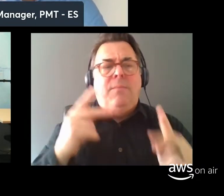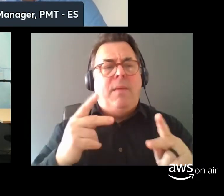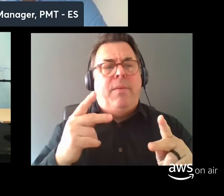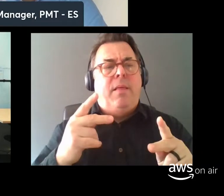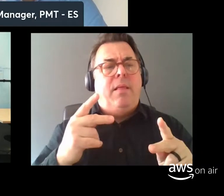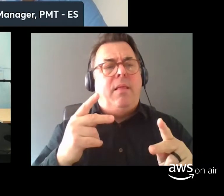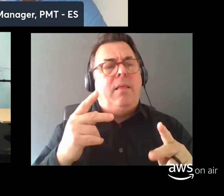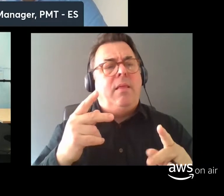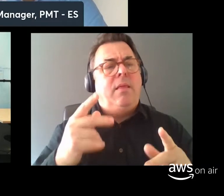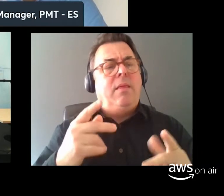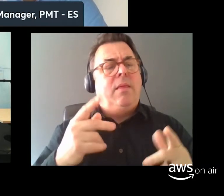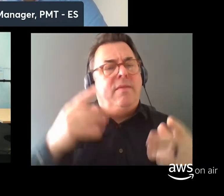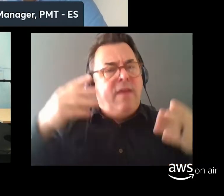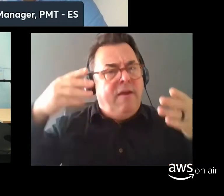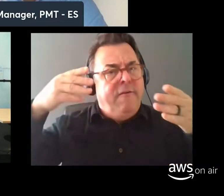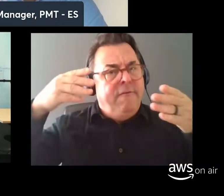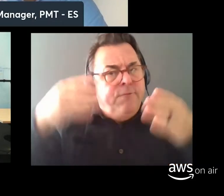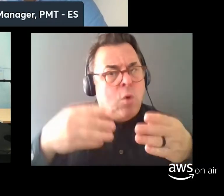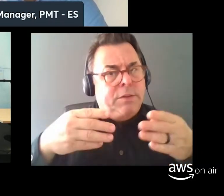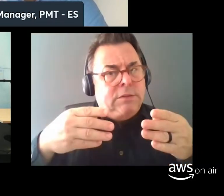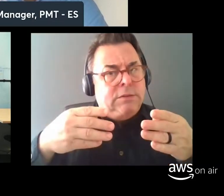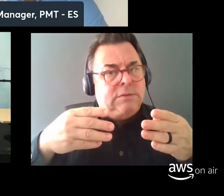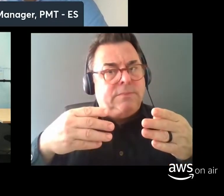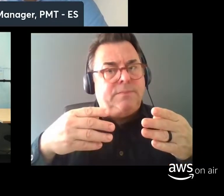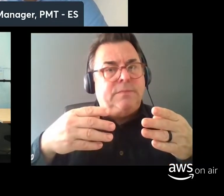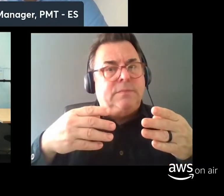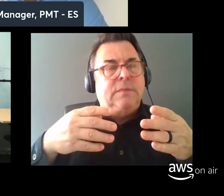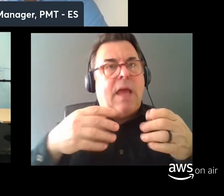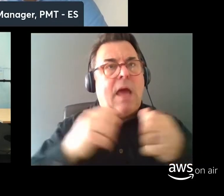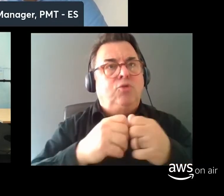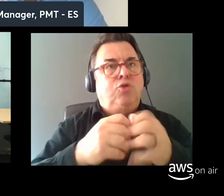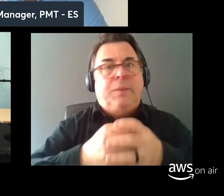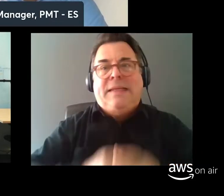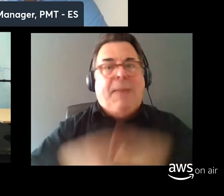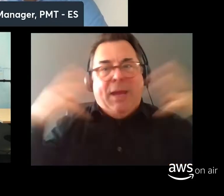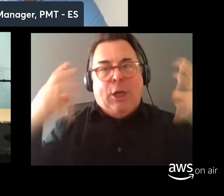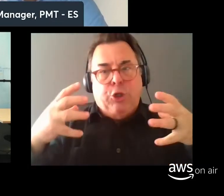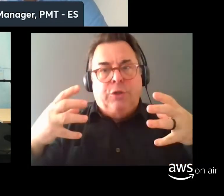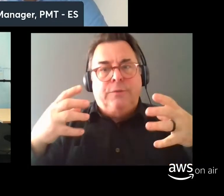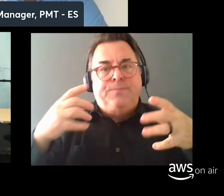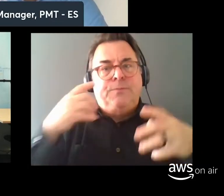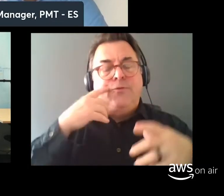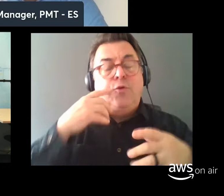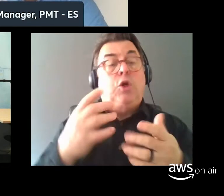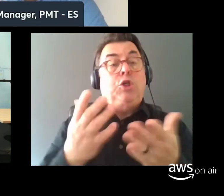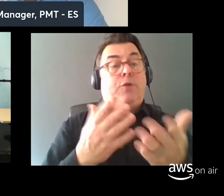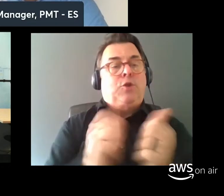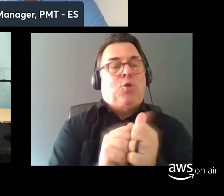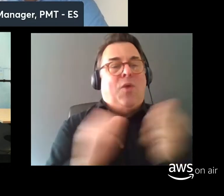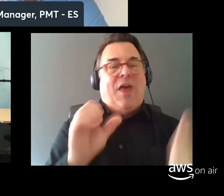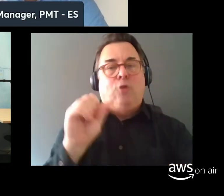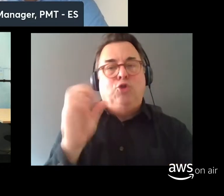focus in on the scale-up aspect of serverless services as well, but most importantly,